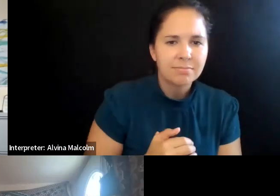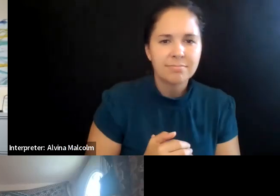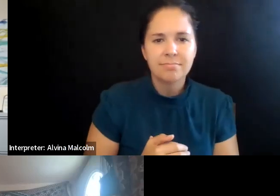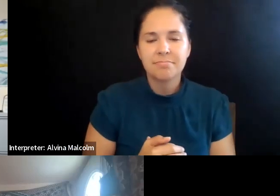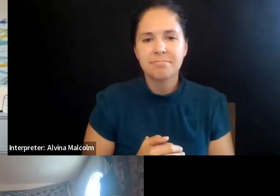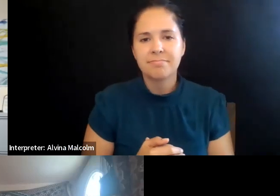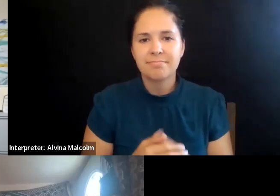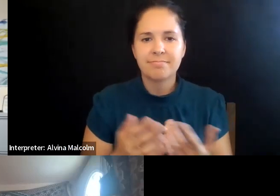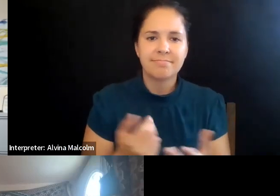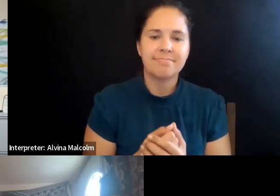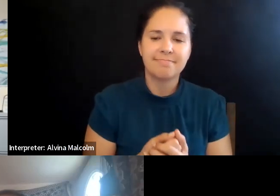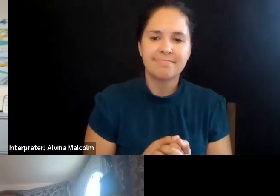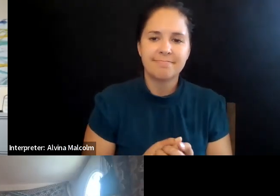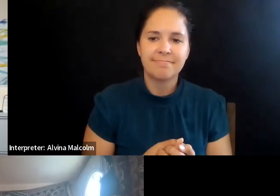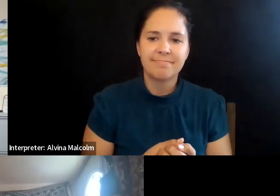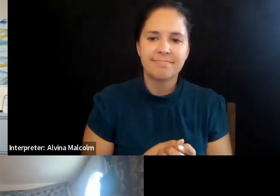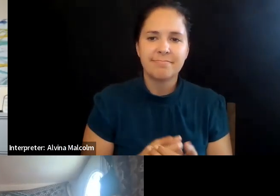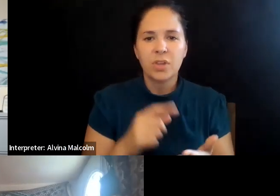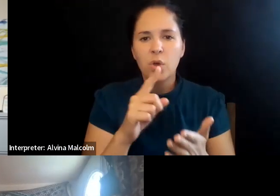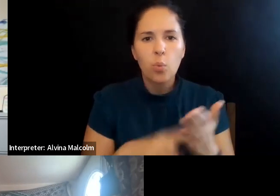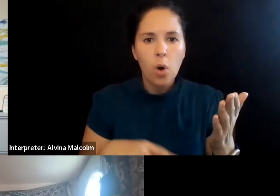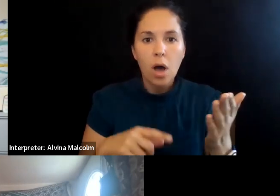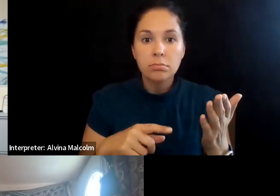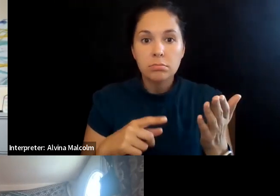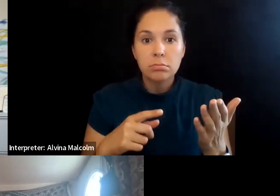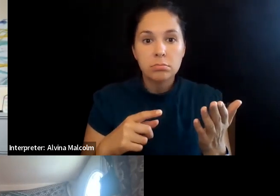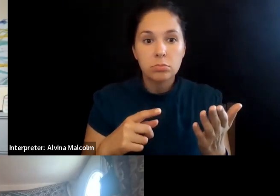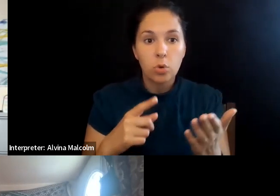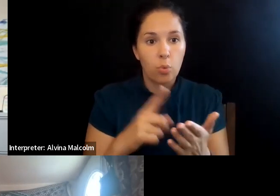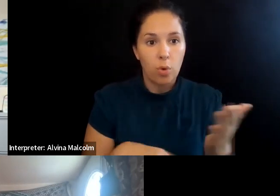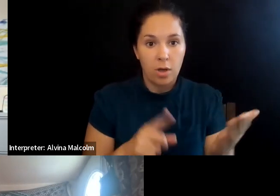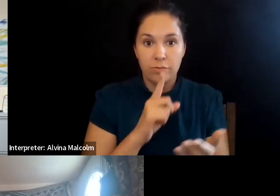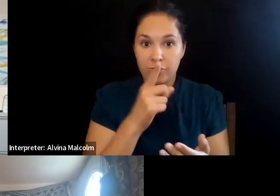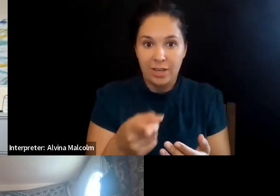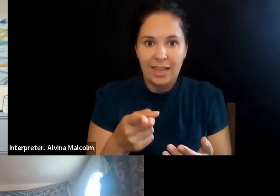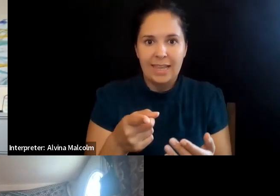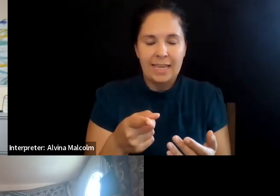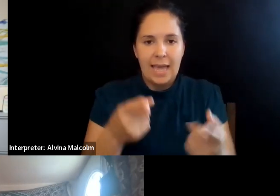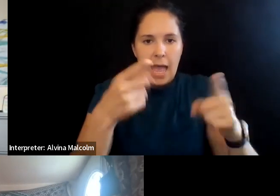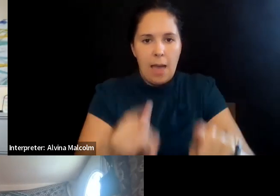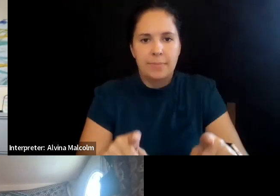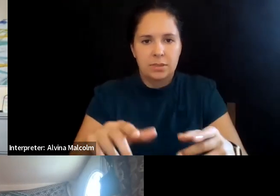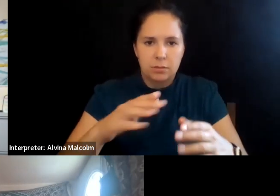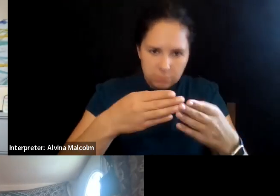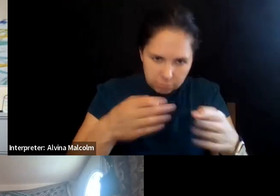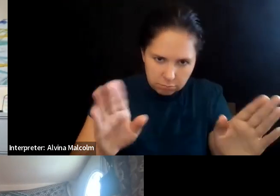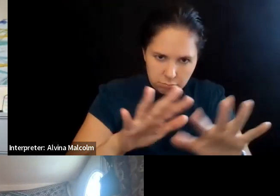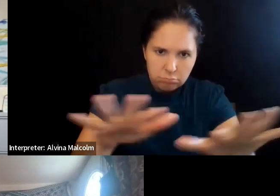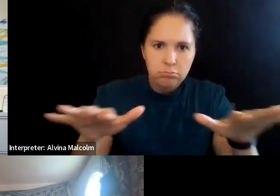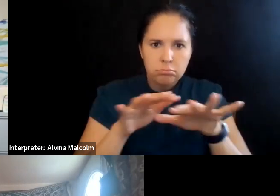that makes sense, really looking at what would happen if this happened,